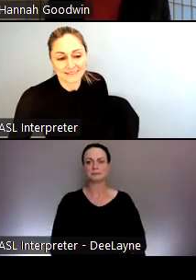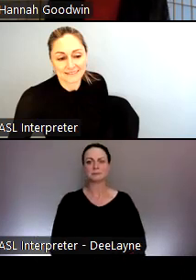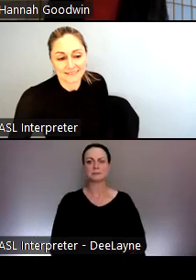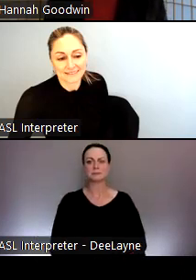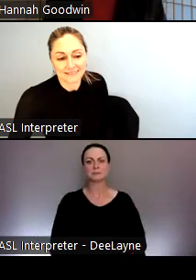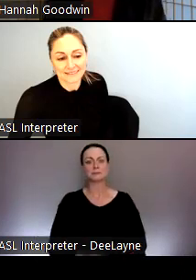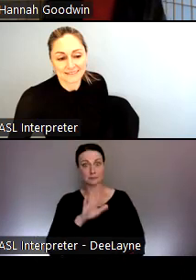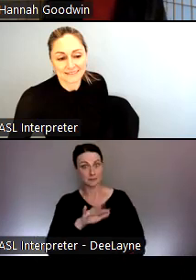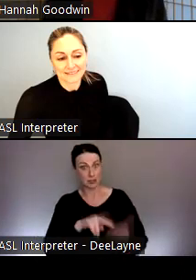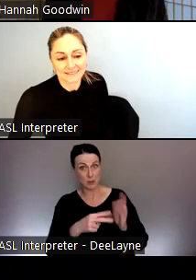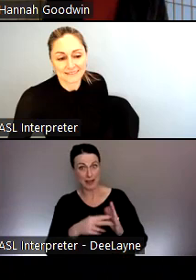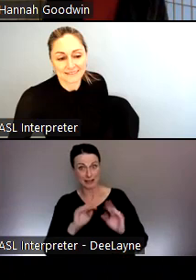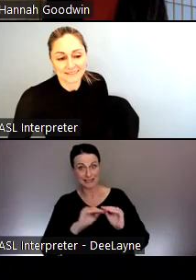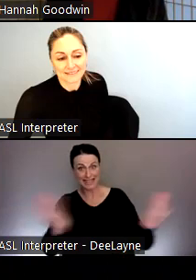You mean, that we could send out to you